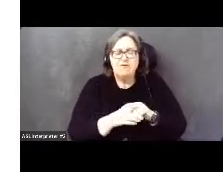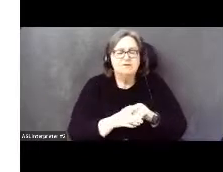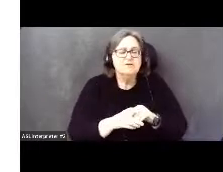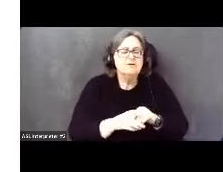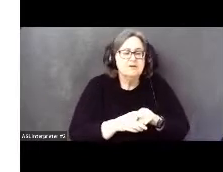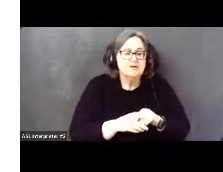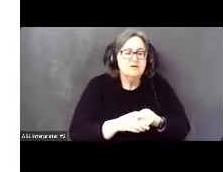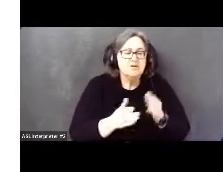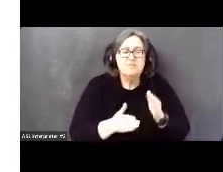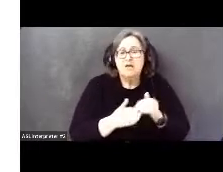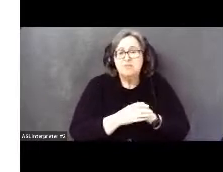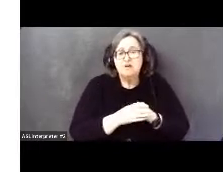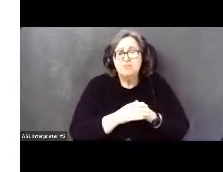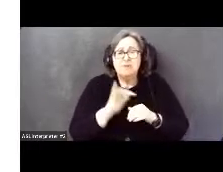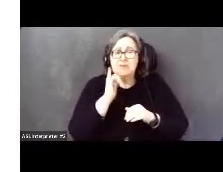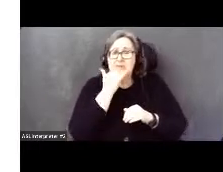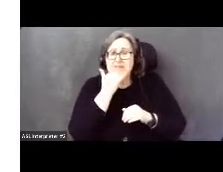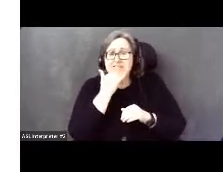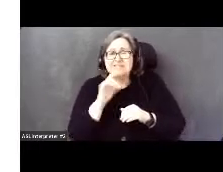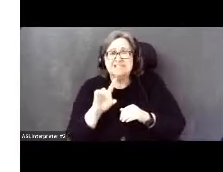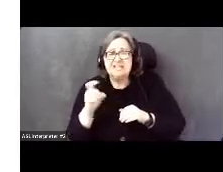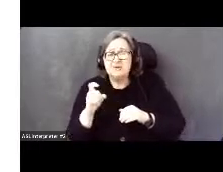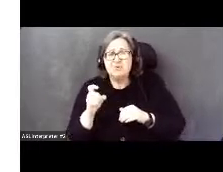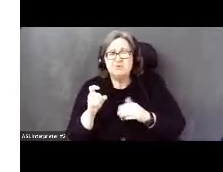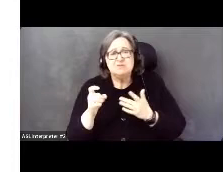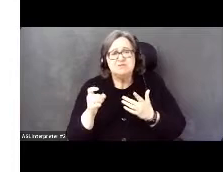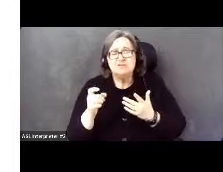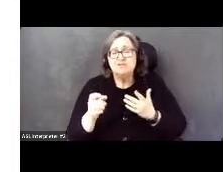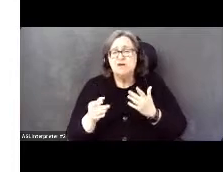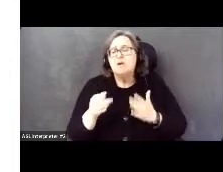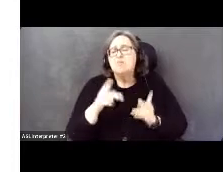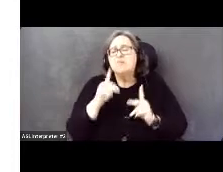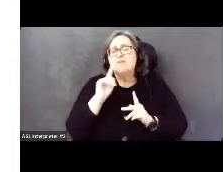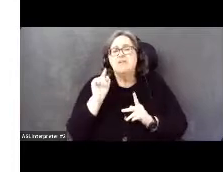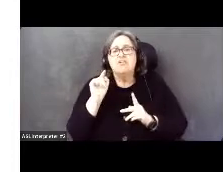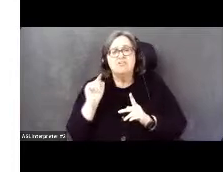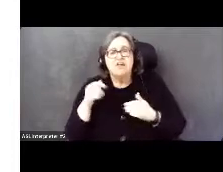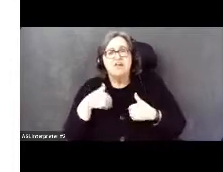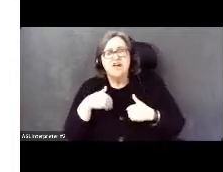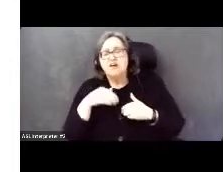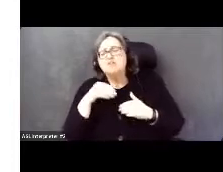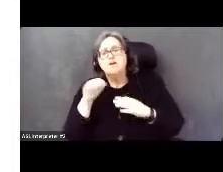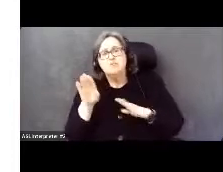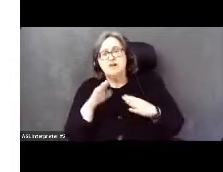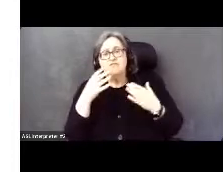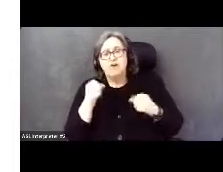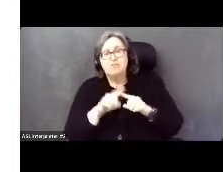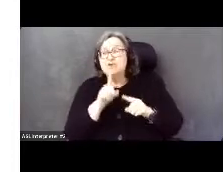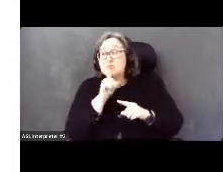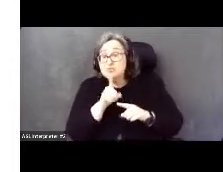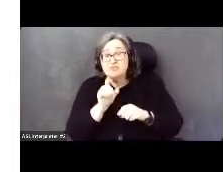injuries may be misdiagnosed and believe when they are struggling with brain injury. We